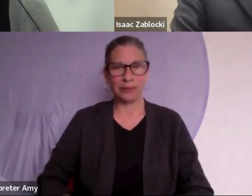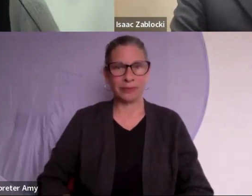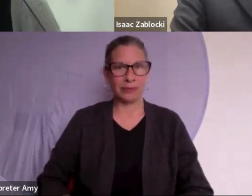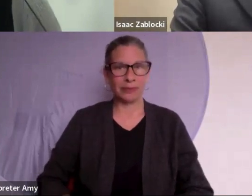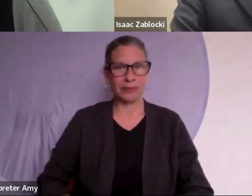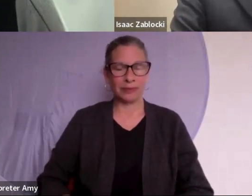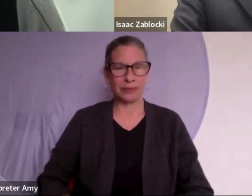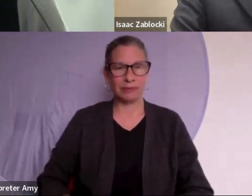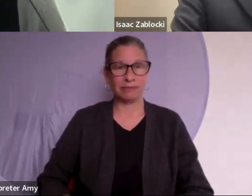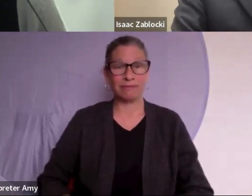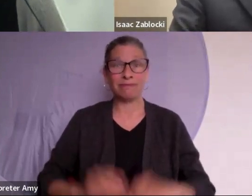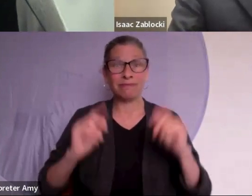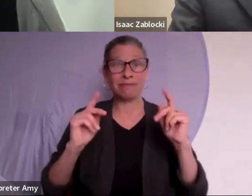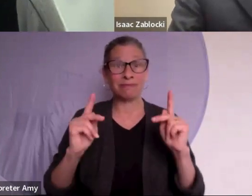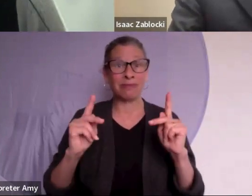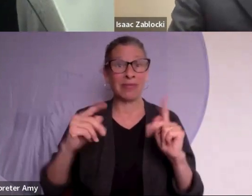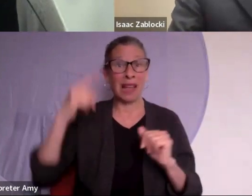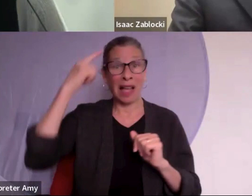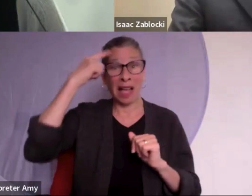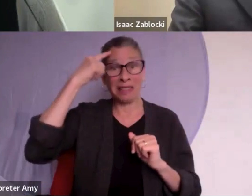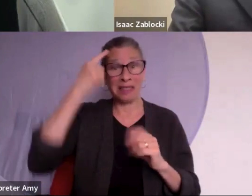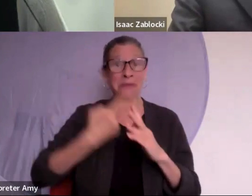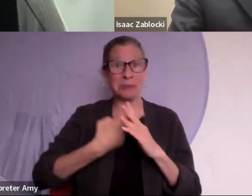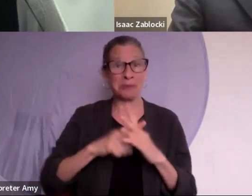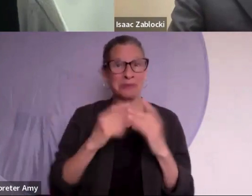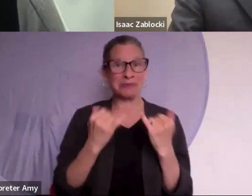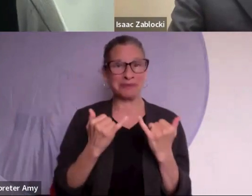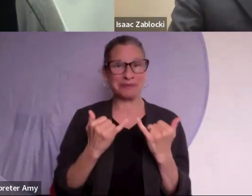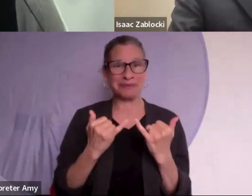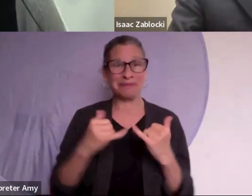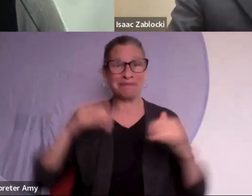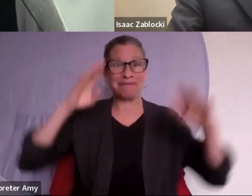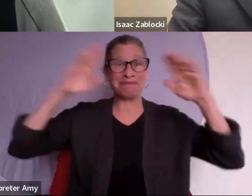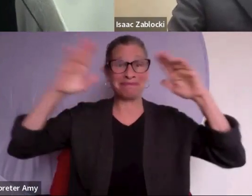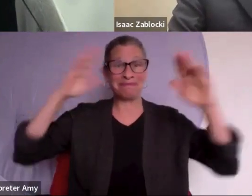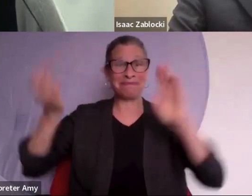Okay, I think we can get started. Hello again and welcome